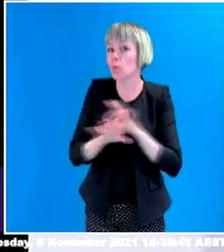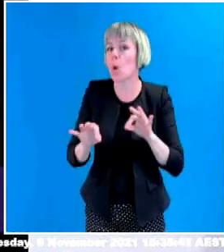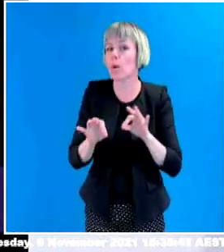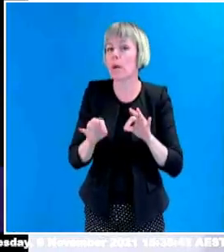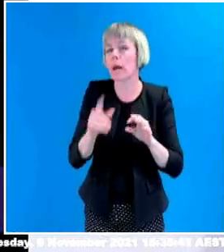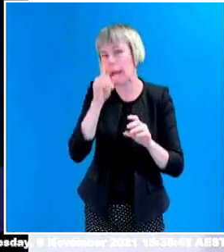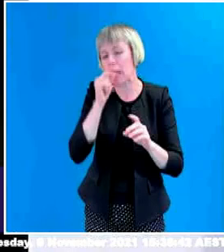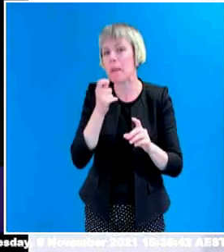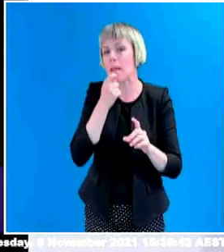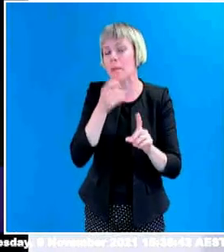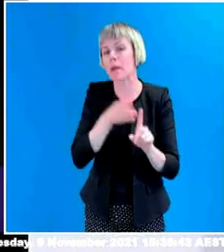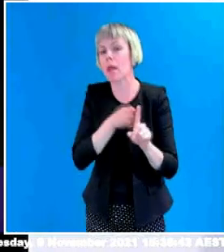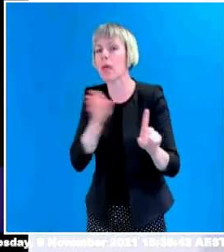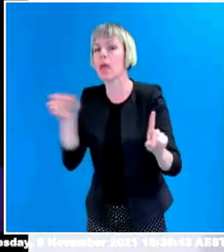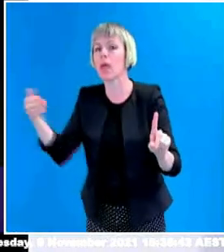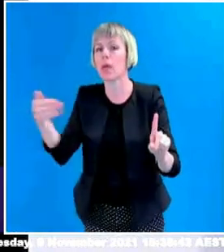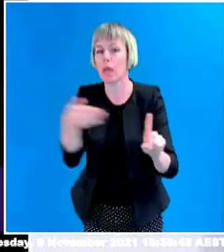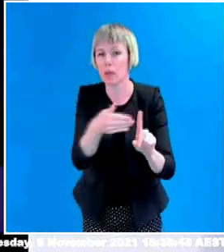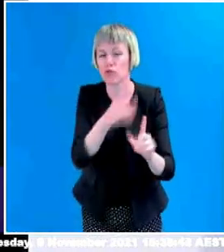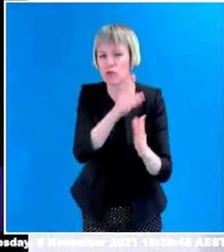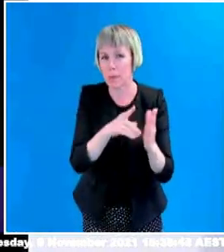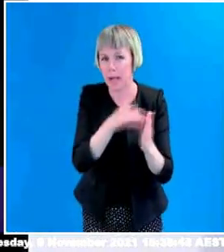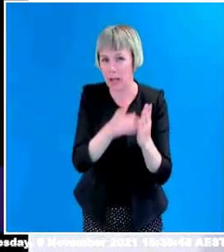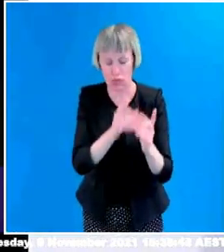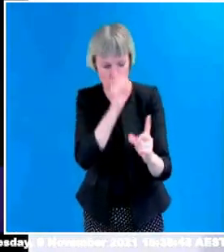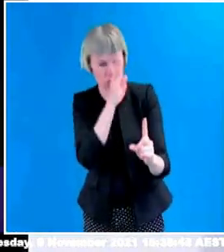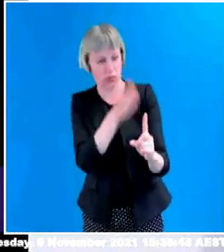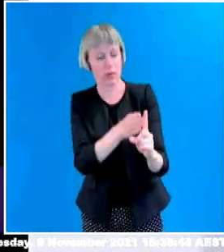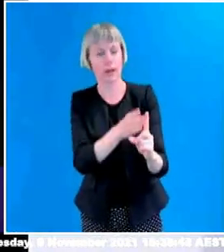So in that context, the concept of reasonable adjustment is tied